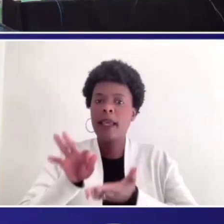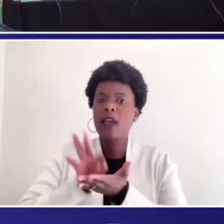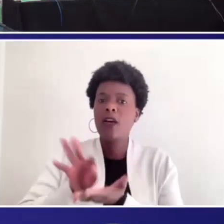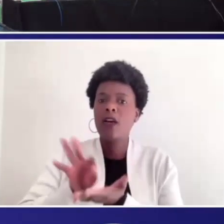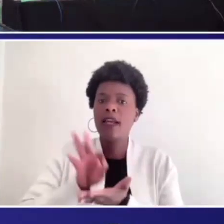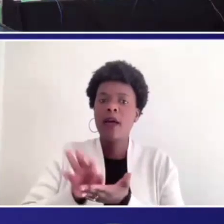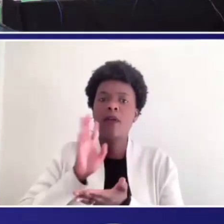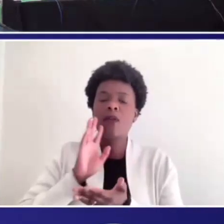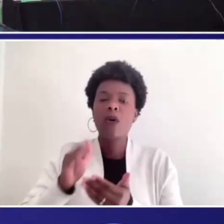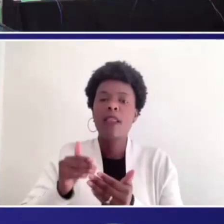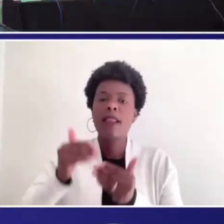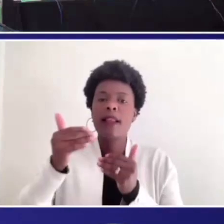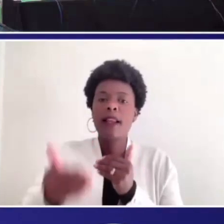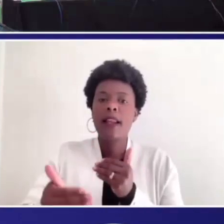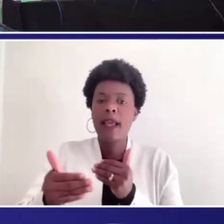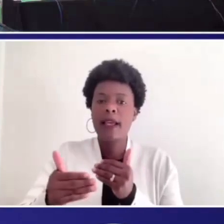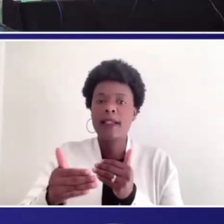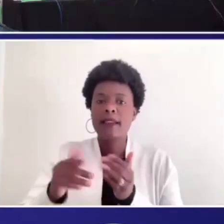payment, but nothing over and above that.